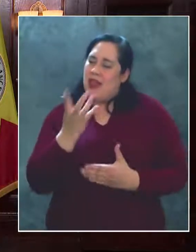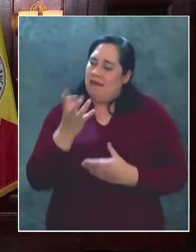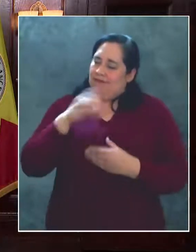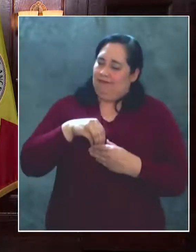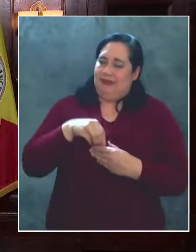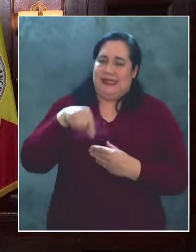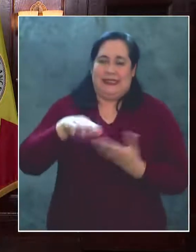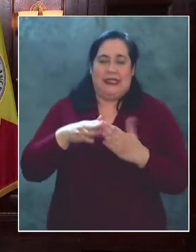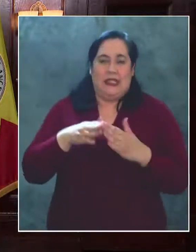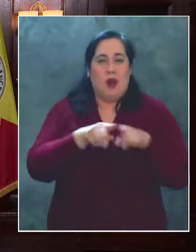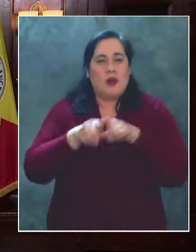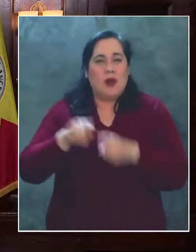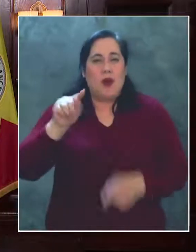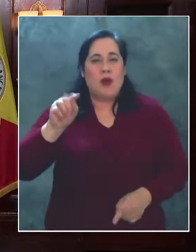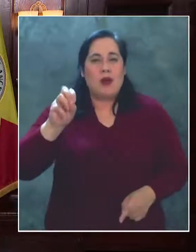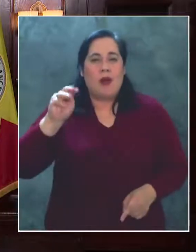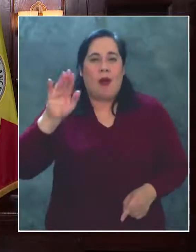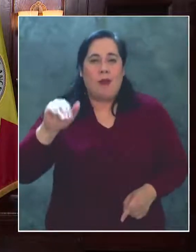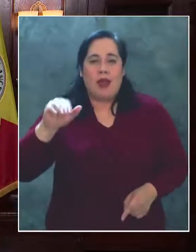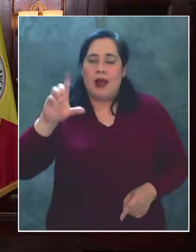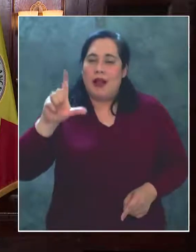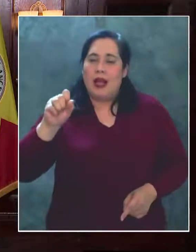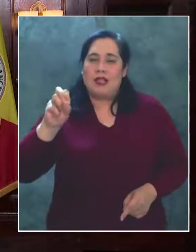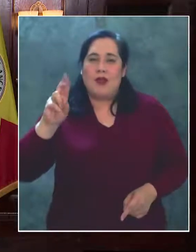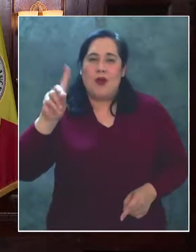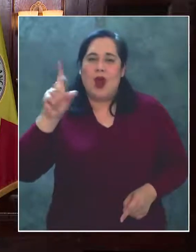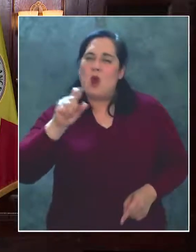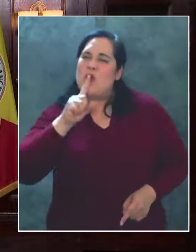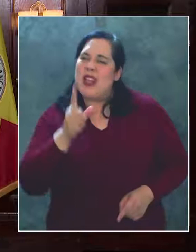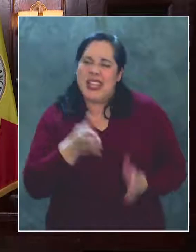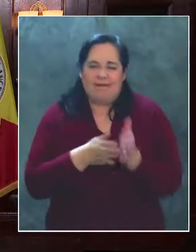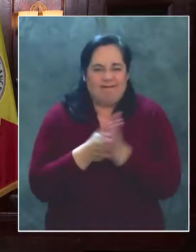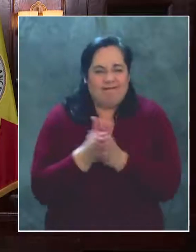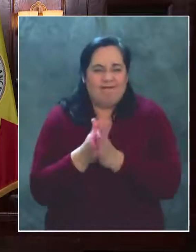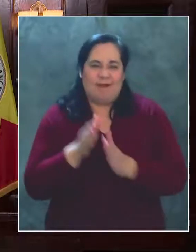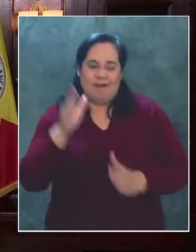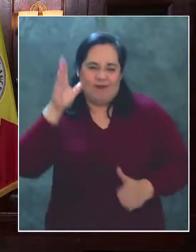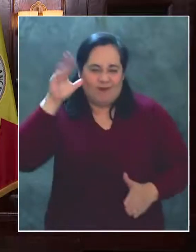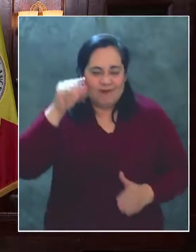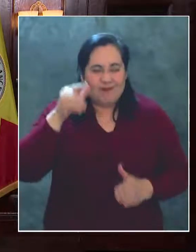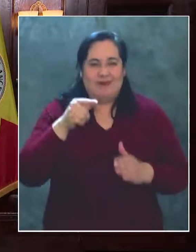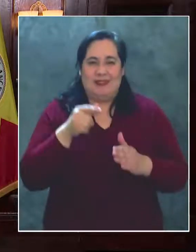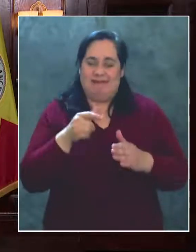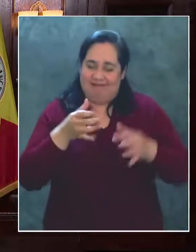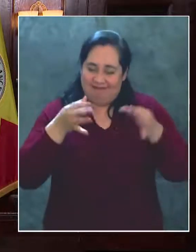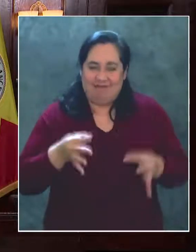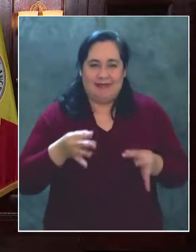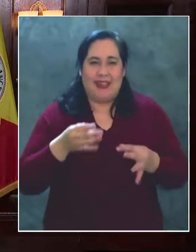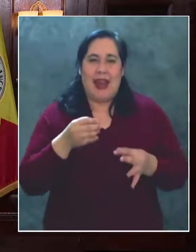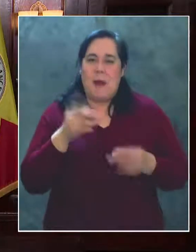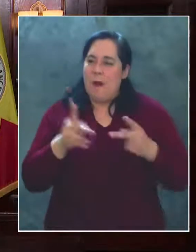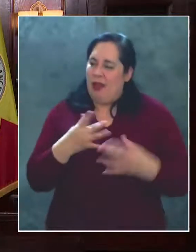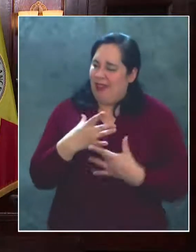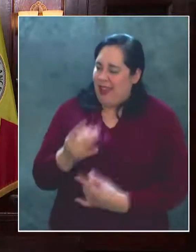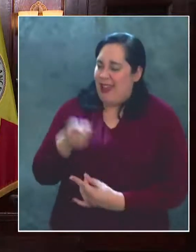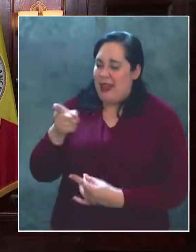THIS CITY AND TOMMY LASORDA WHO